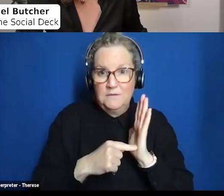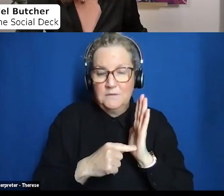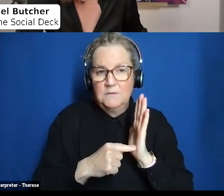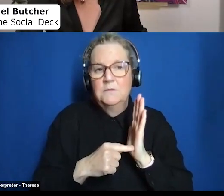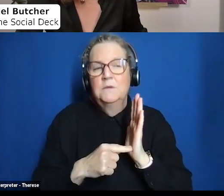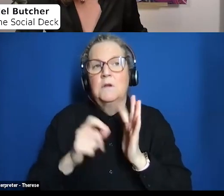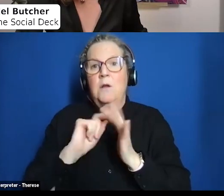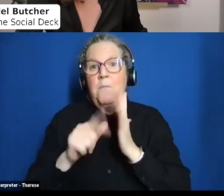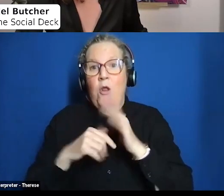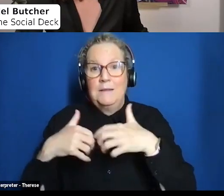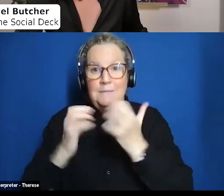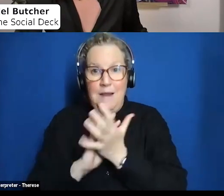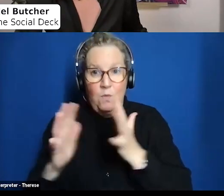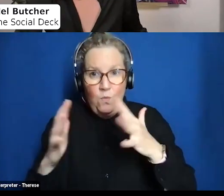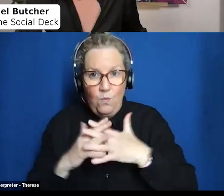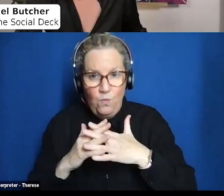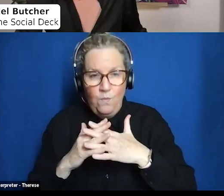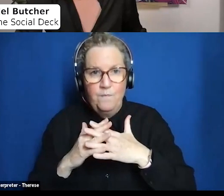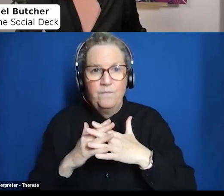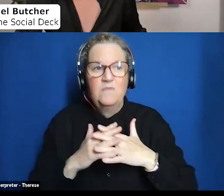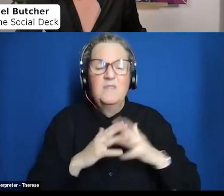There was also some in community engagement undertaken